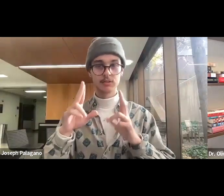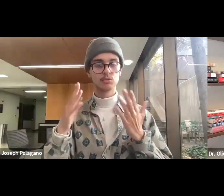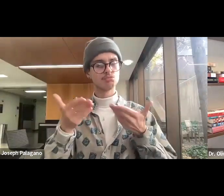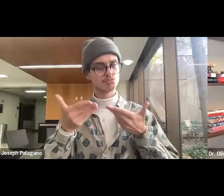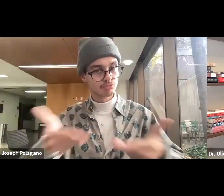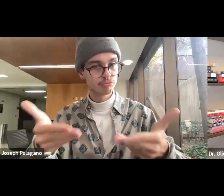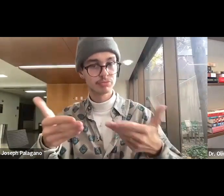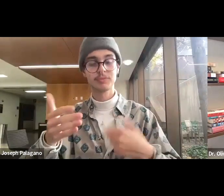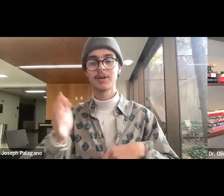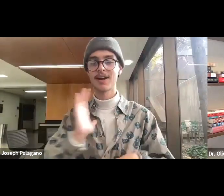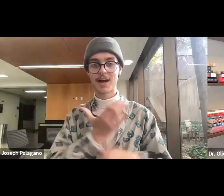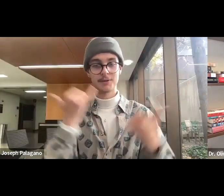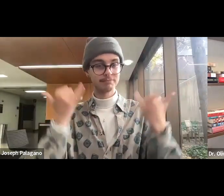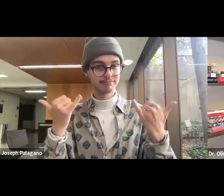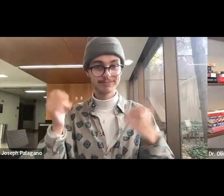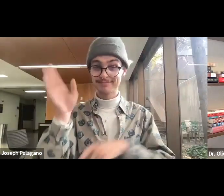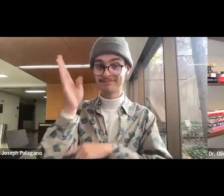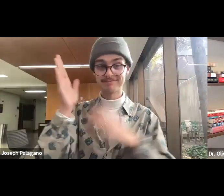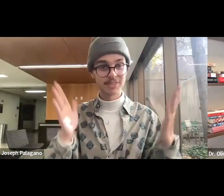Today I'm so honored to introduce our distinguished